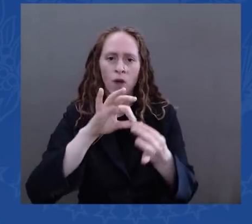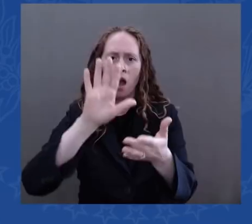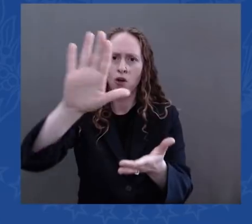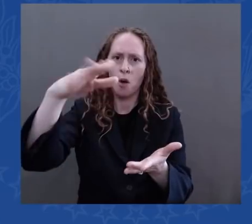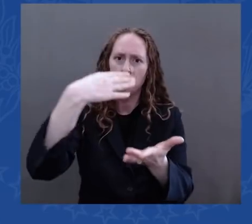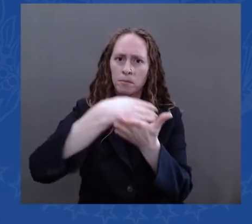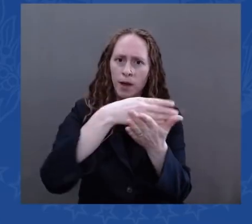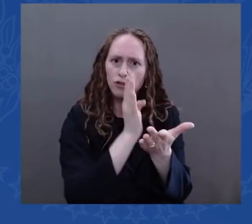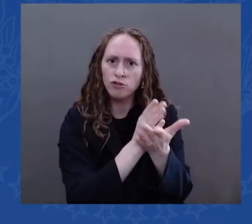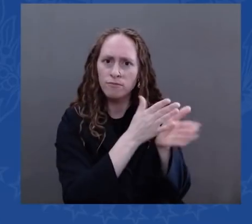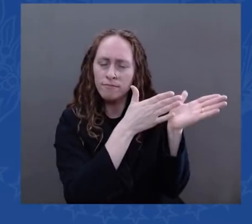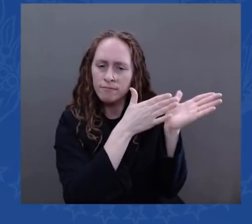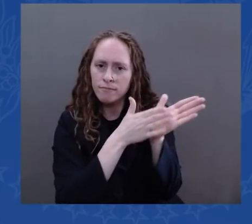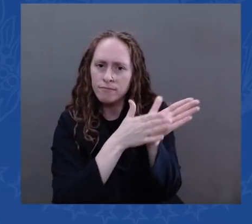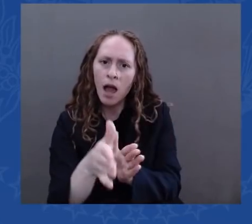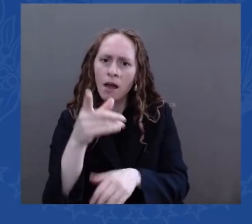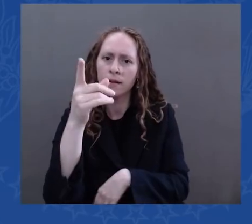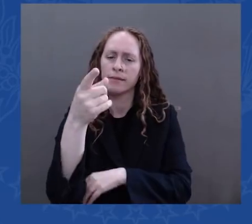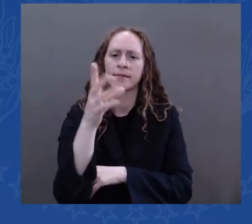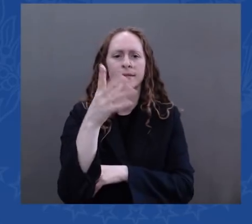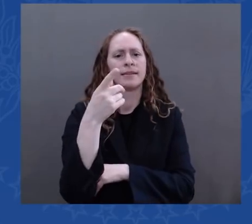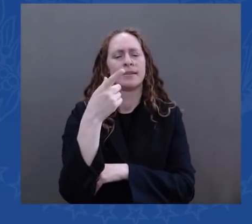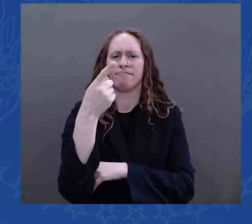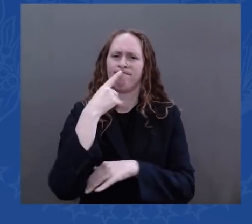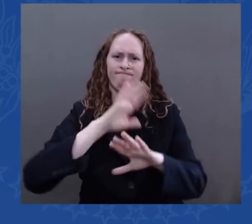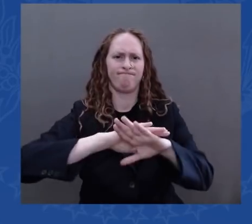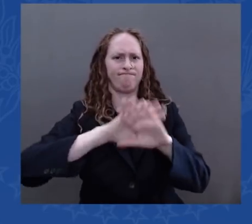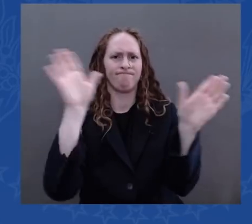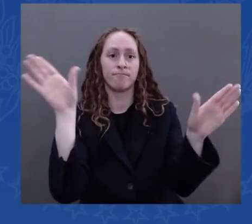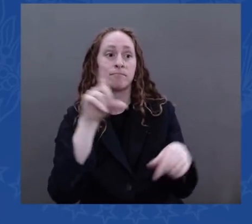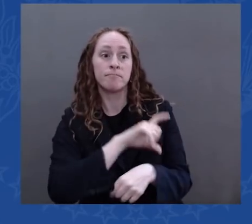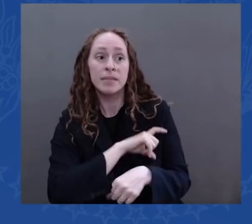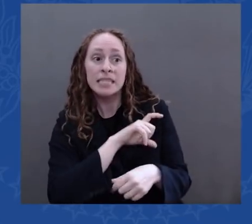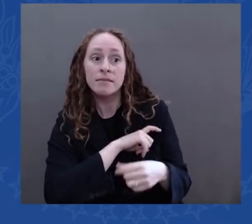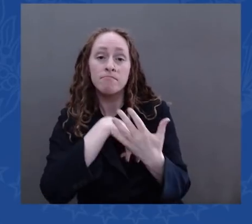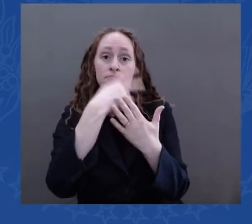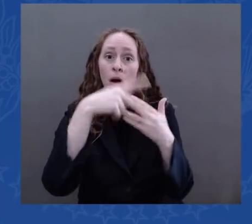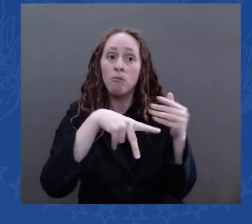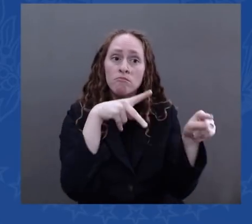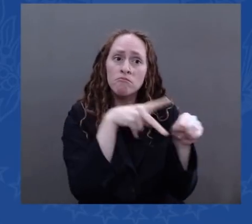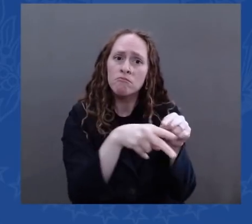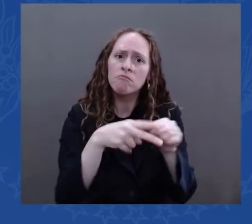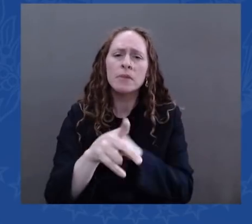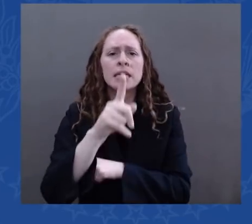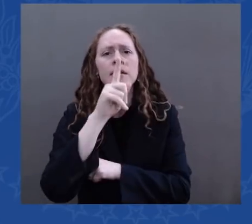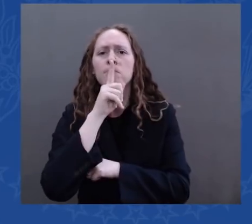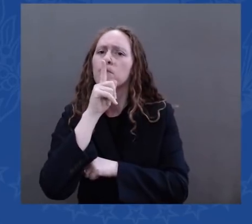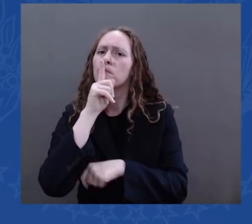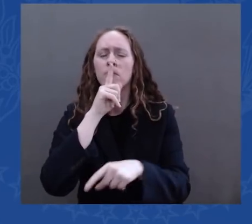I do wonder how much emphasis you think should be put on alternative forms of crime prevention -- not just defunding the police,